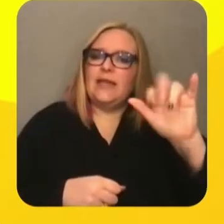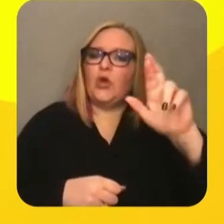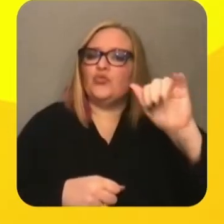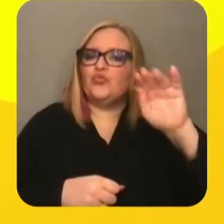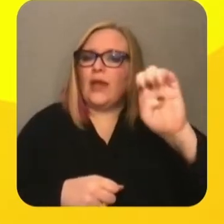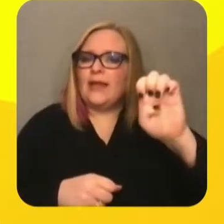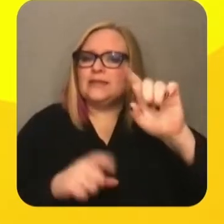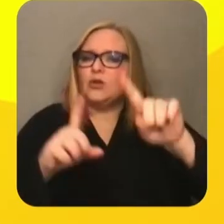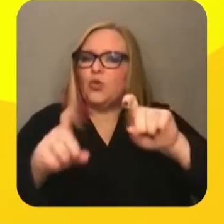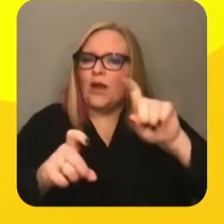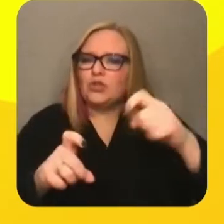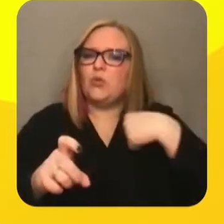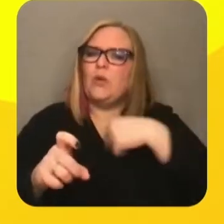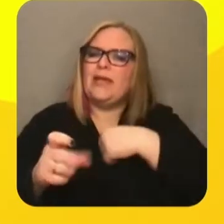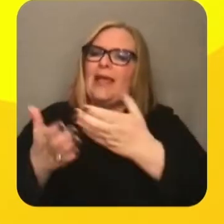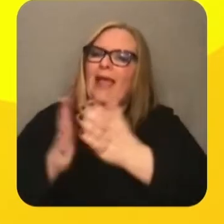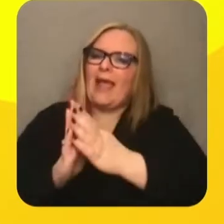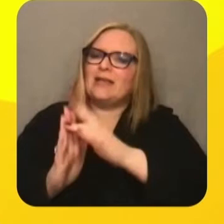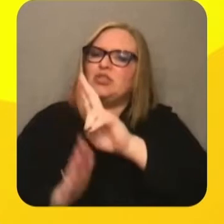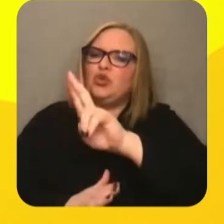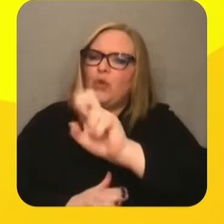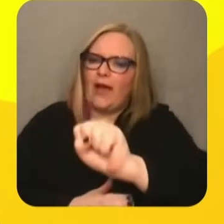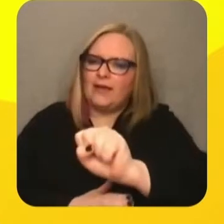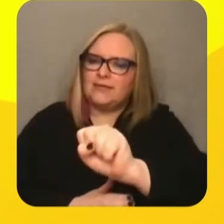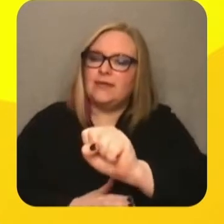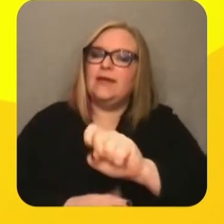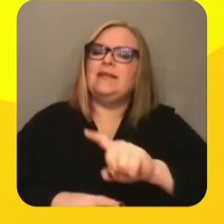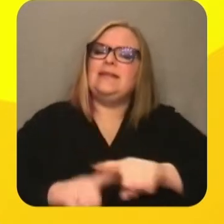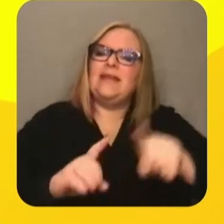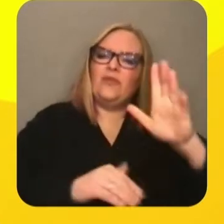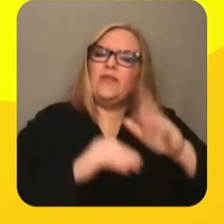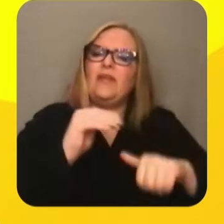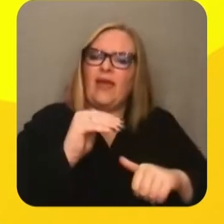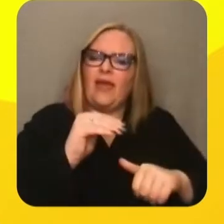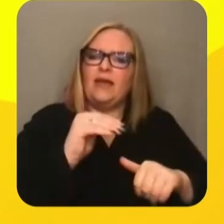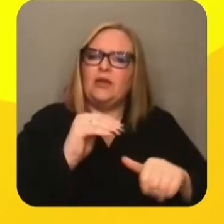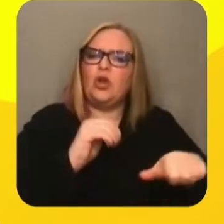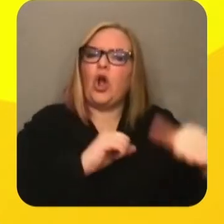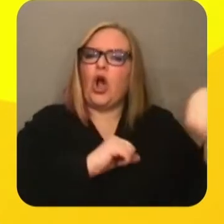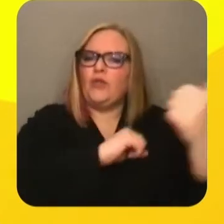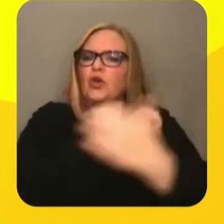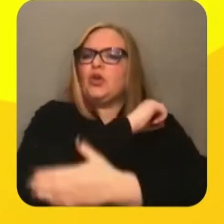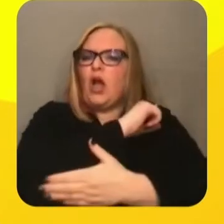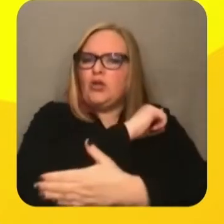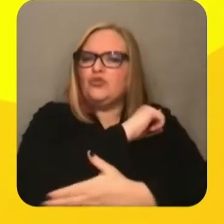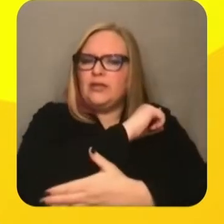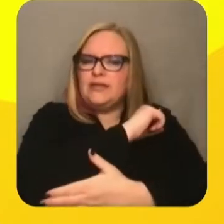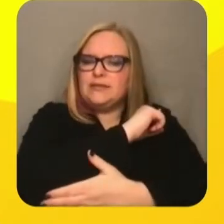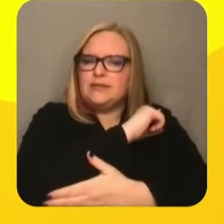in the US look different from those that we ask in our various EMEA countries Africa,